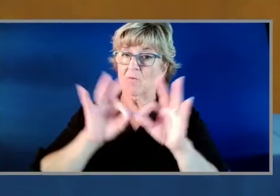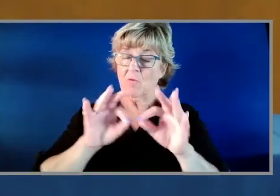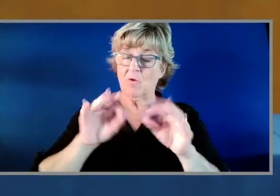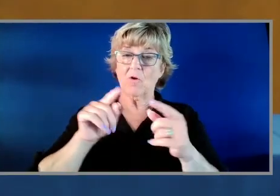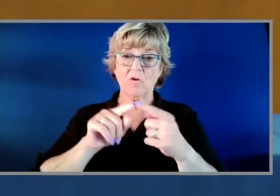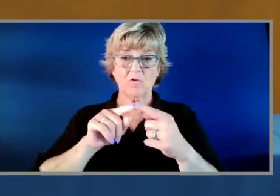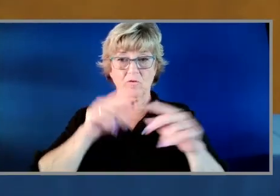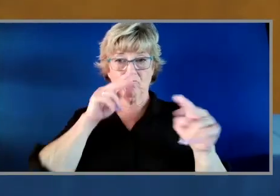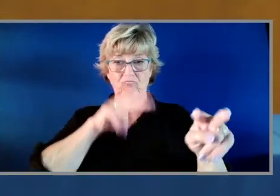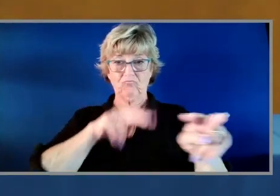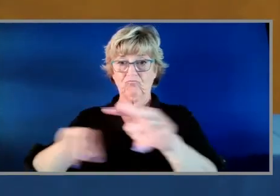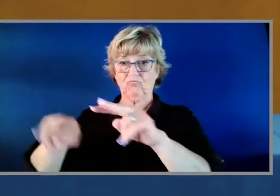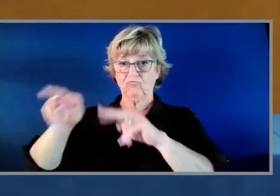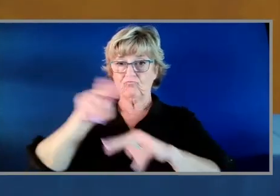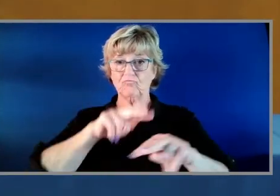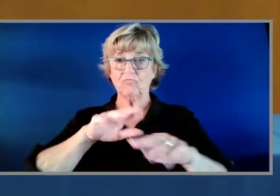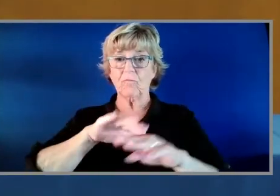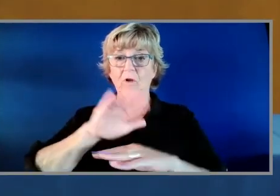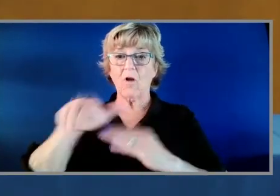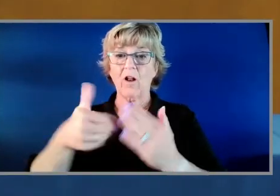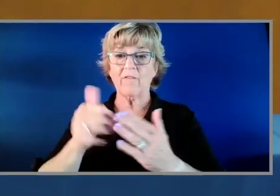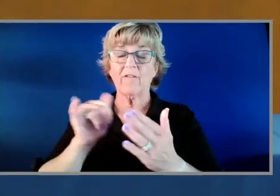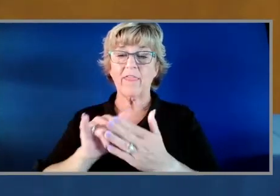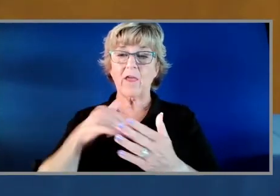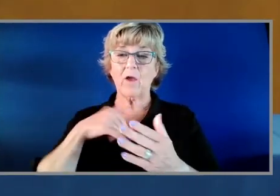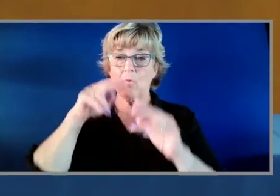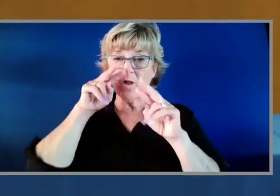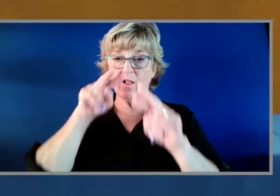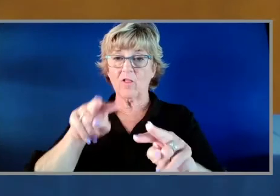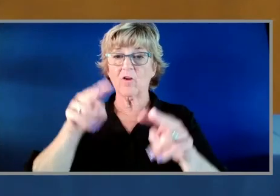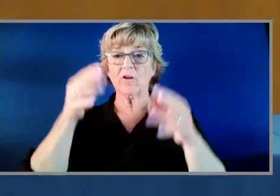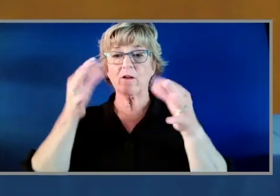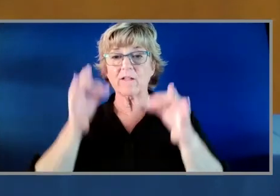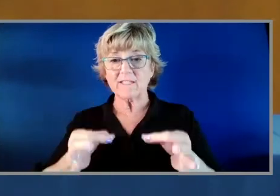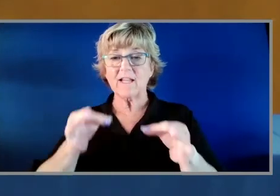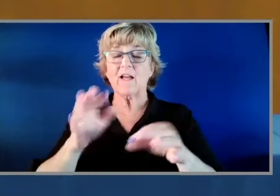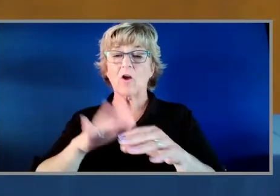Studio: I think it's really important that that be given you know, a disparate consideration, but that'd be taking into